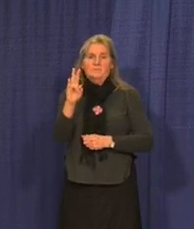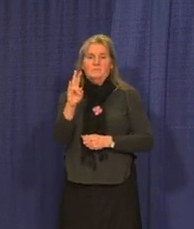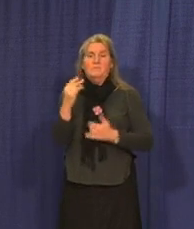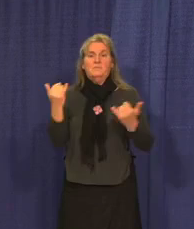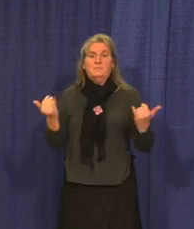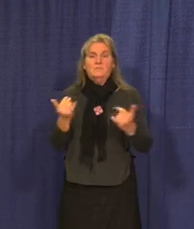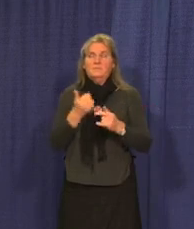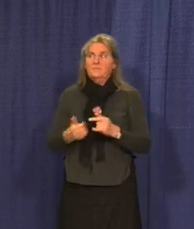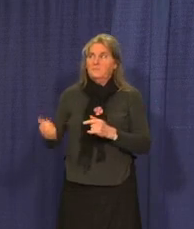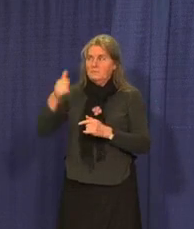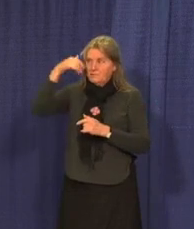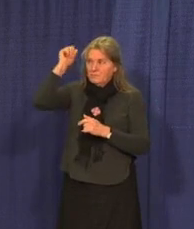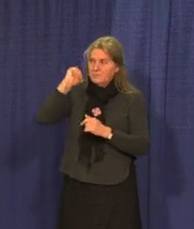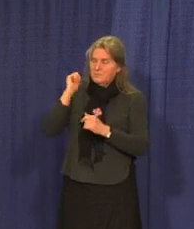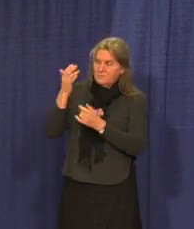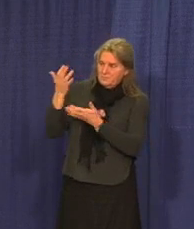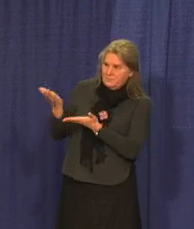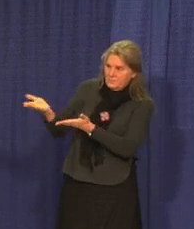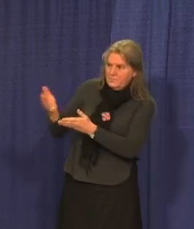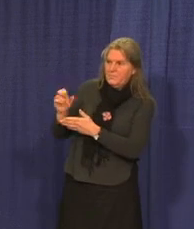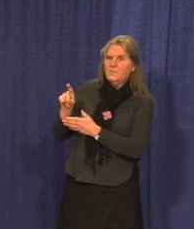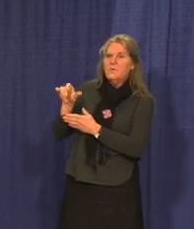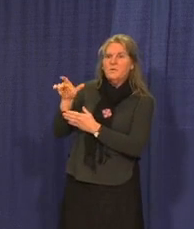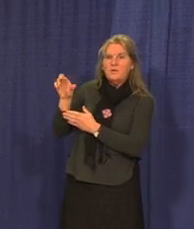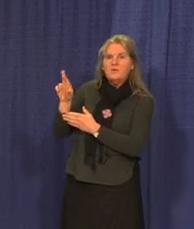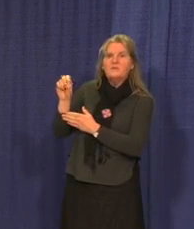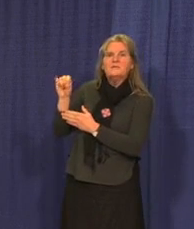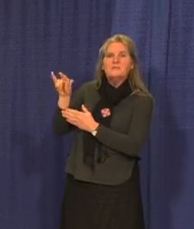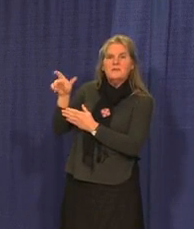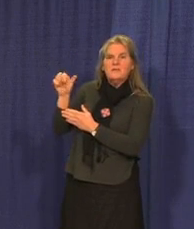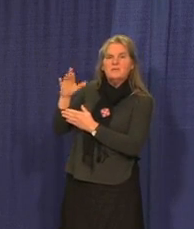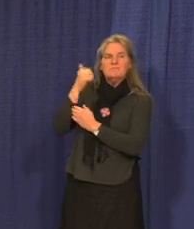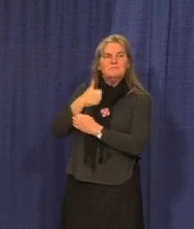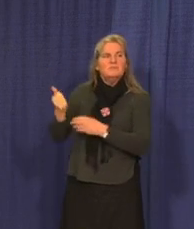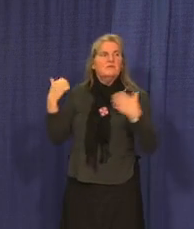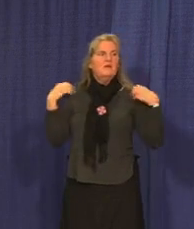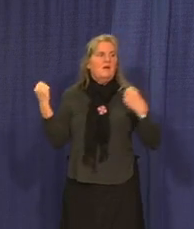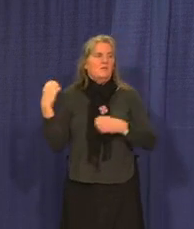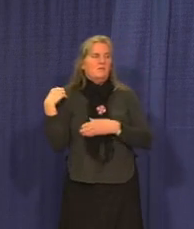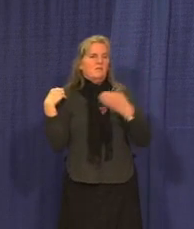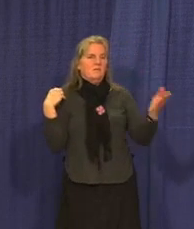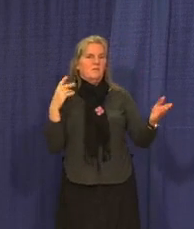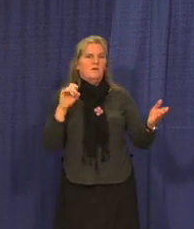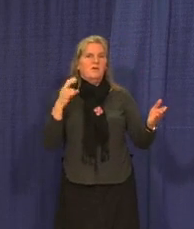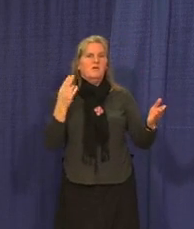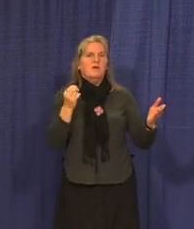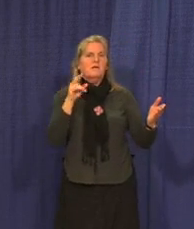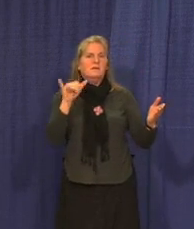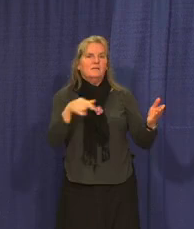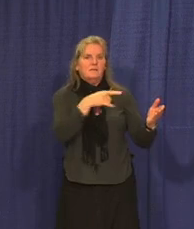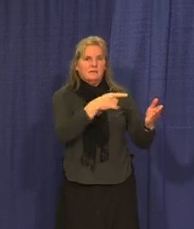November 17th. We're joined by the Yukon premier, the honourable Sandy Silver in the Yukon's Chief Medical Officer of health, Dr